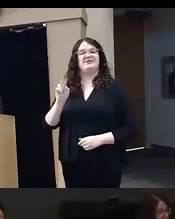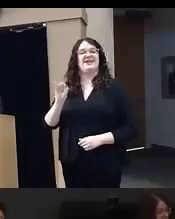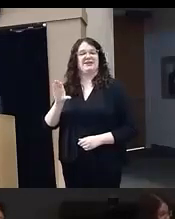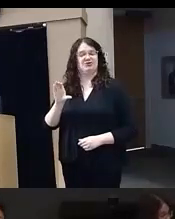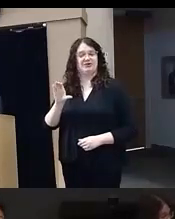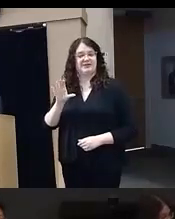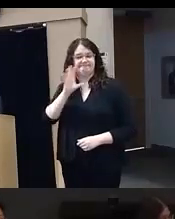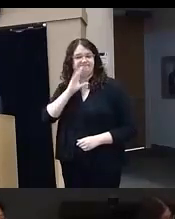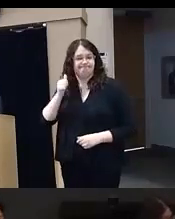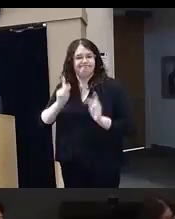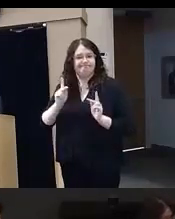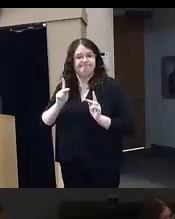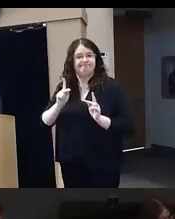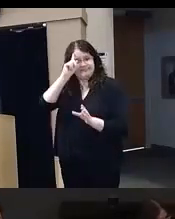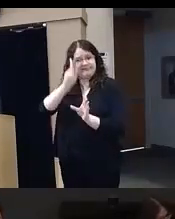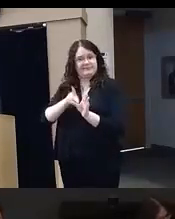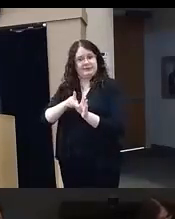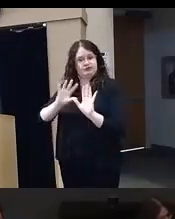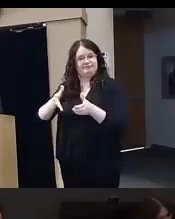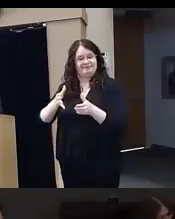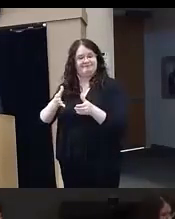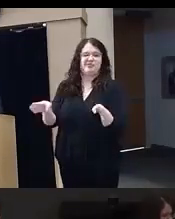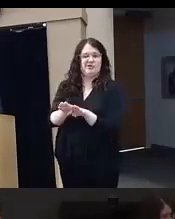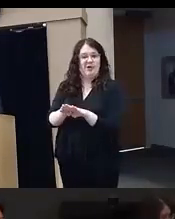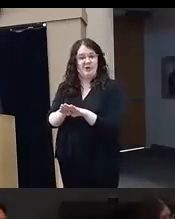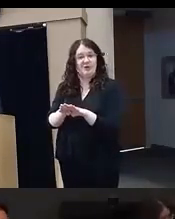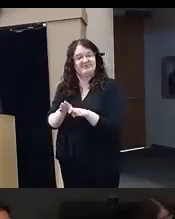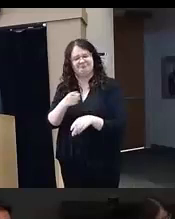closed and it's going to be closed for the next four weeks or so maybe three weeks four weeks